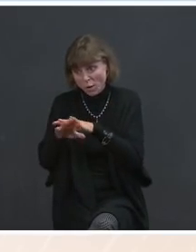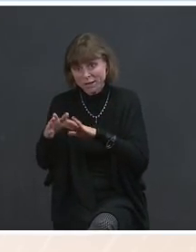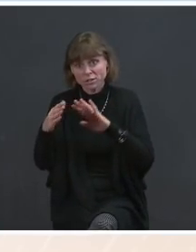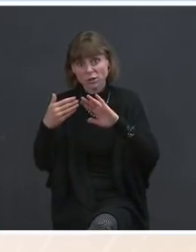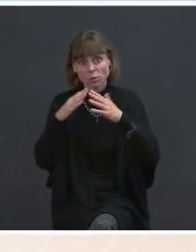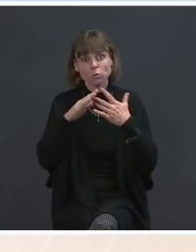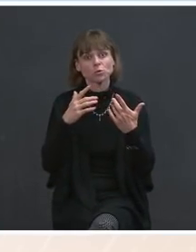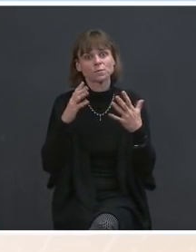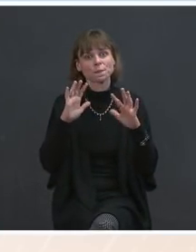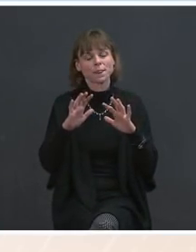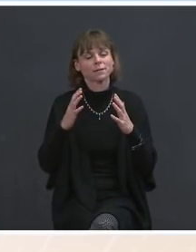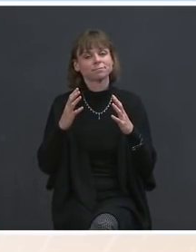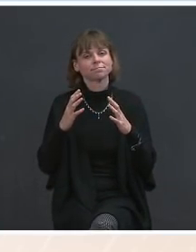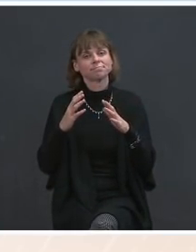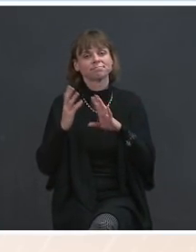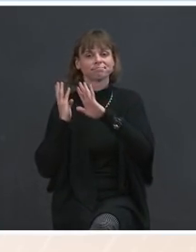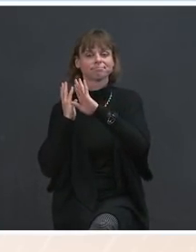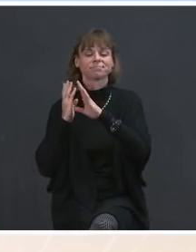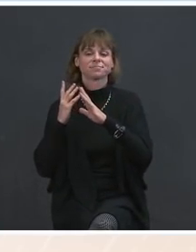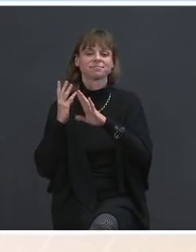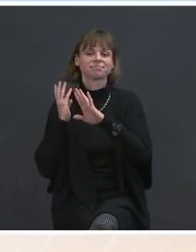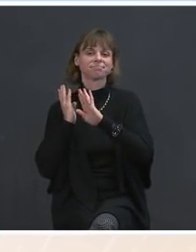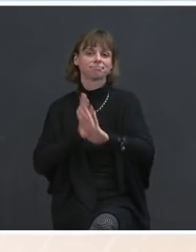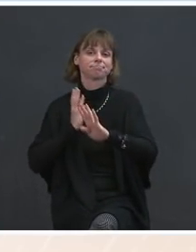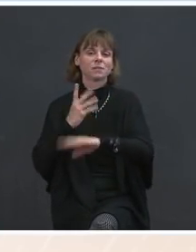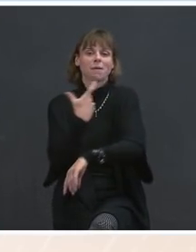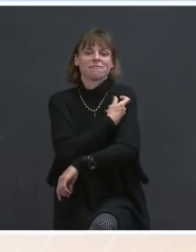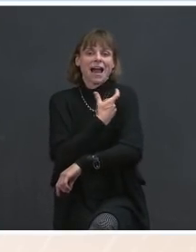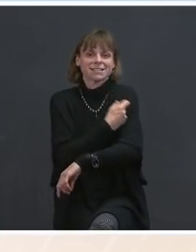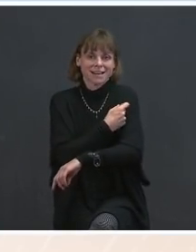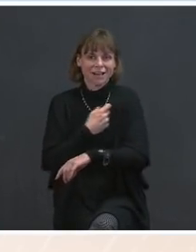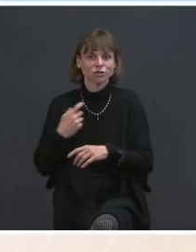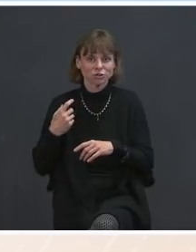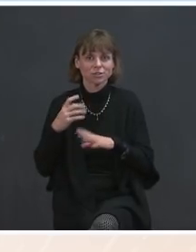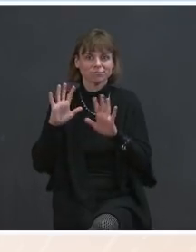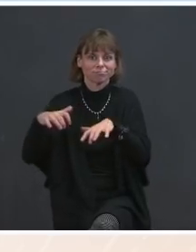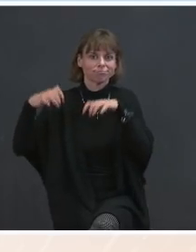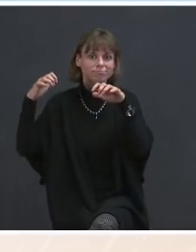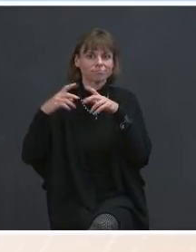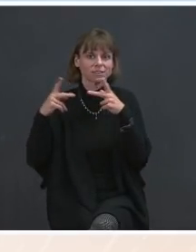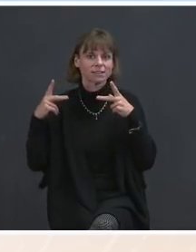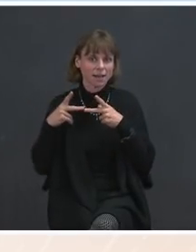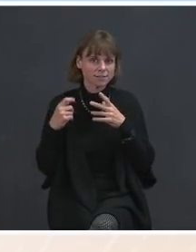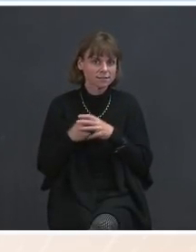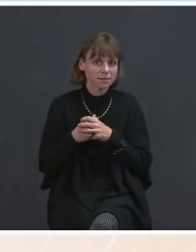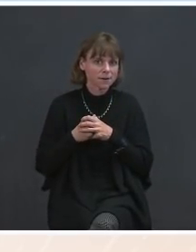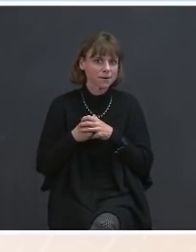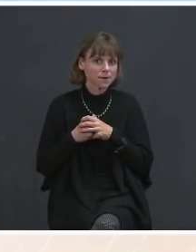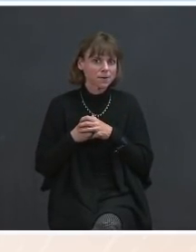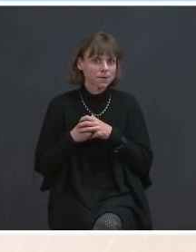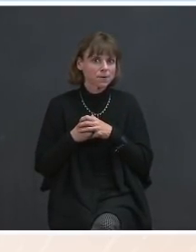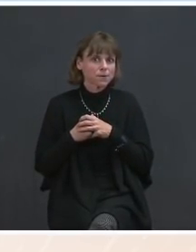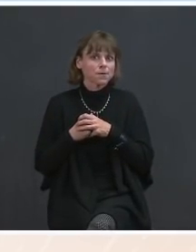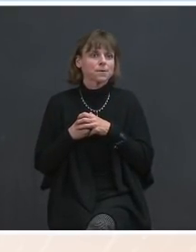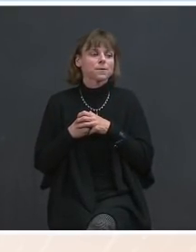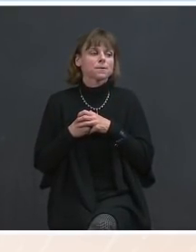to ensure that the vaccine is accessible and in a range of communities where we did, through data, see hesitancy. So I would just refute that;